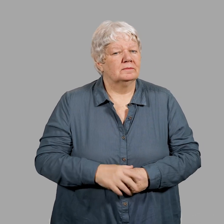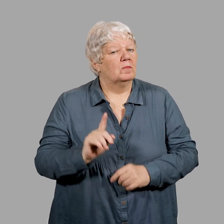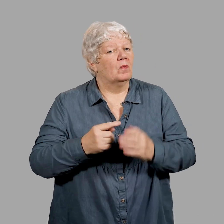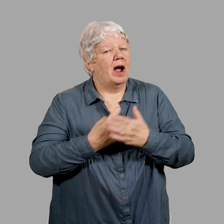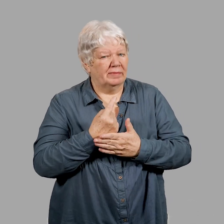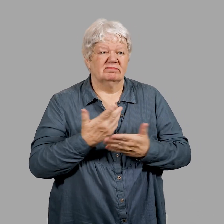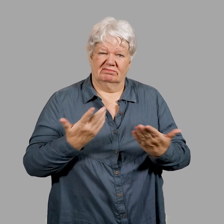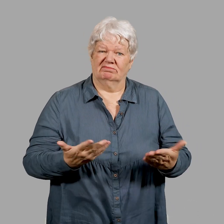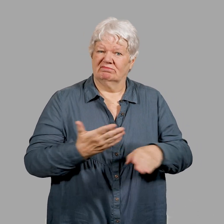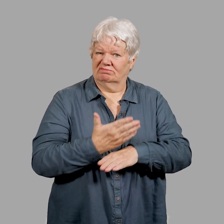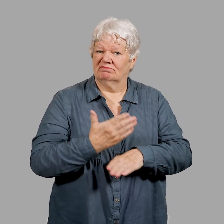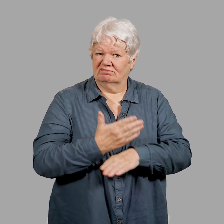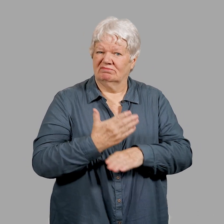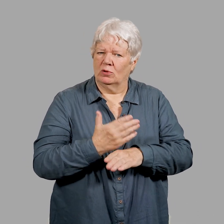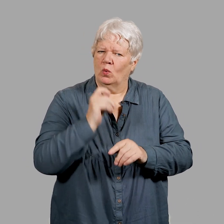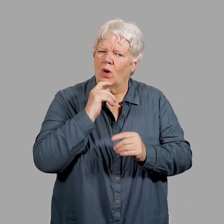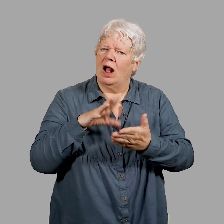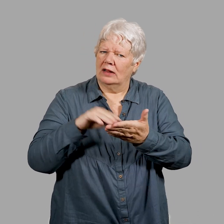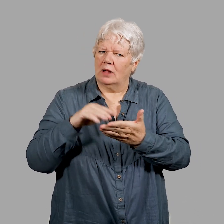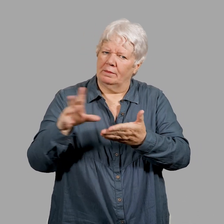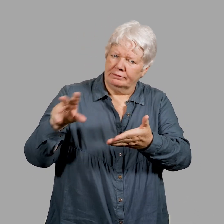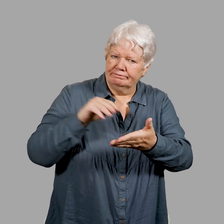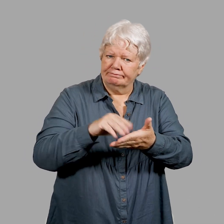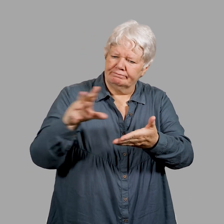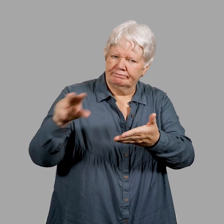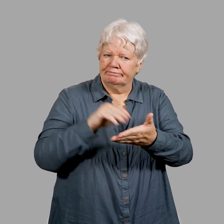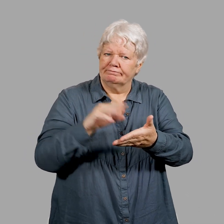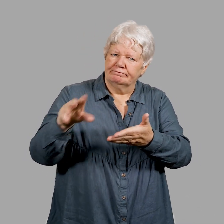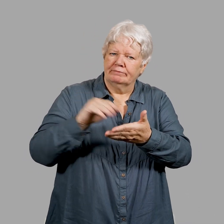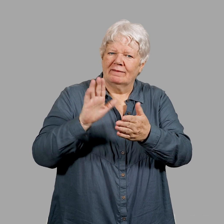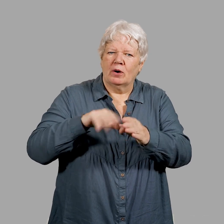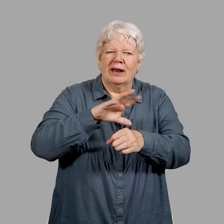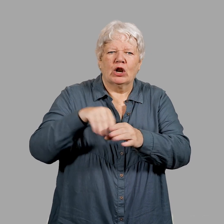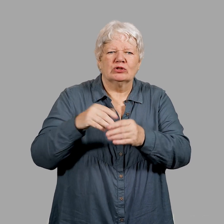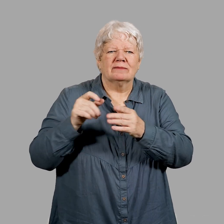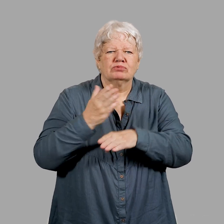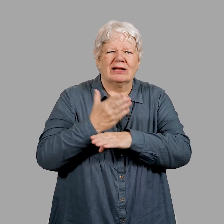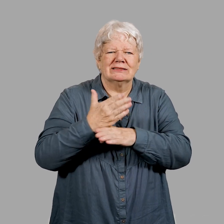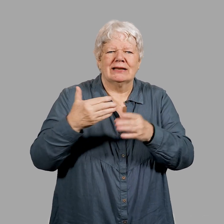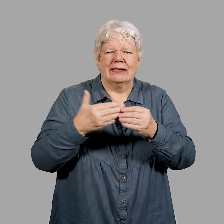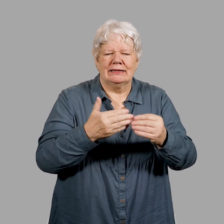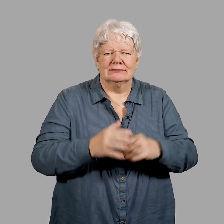Status: Current practice – examples to be gathered from inclusive practice leads.